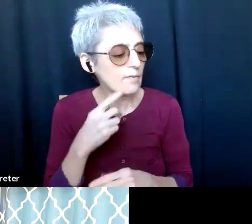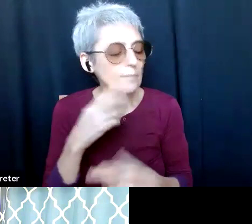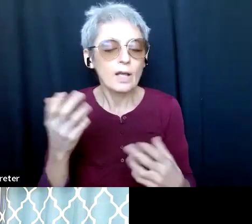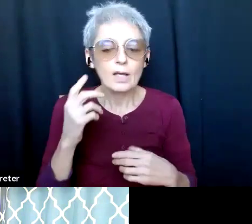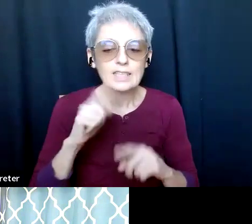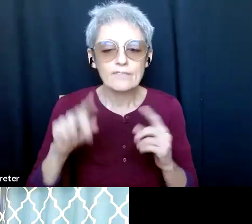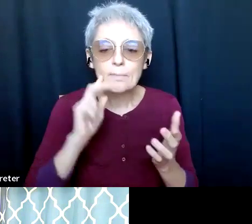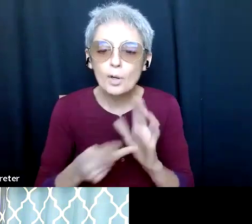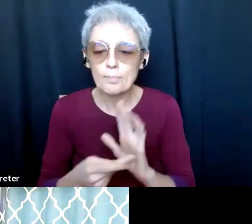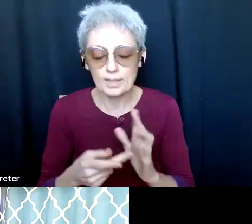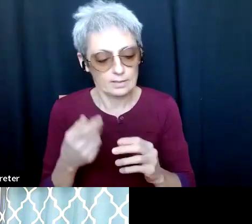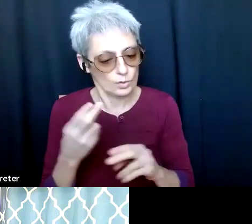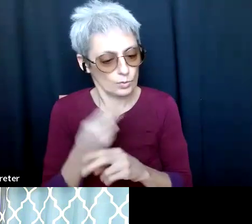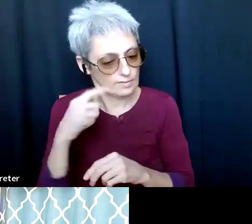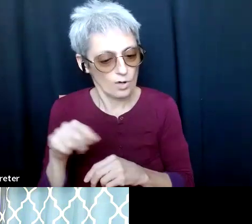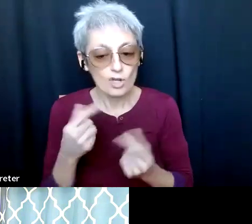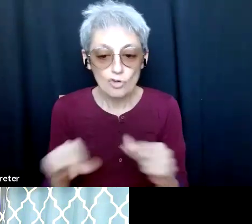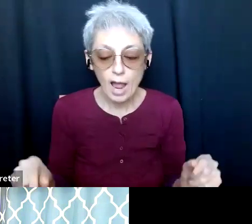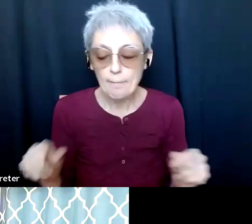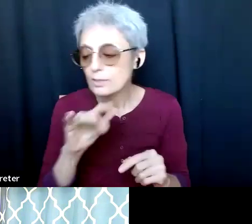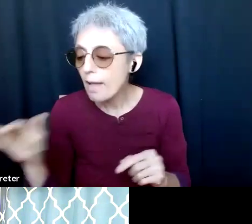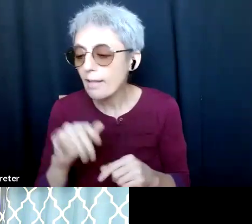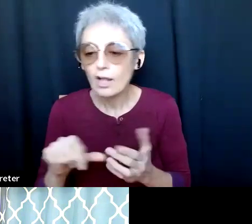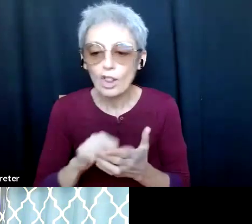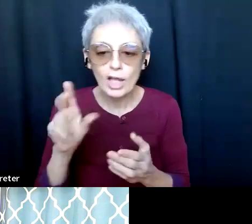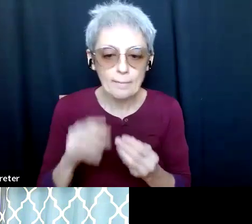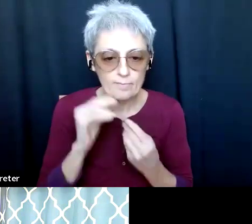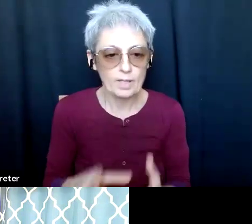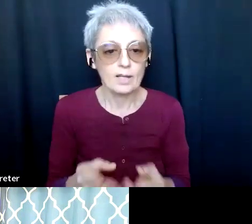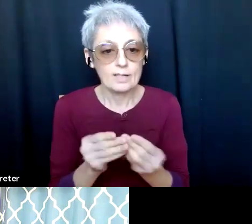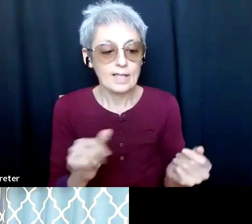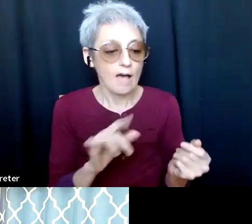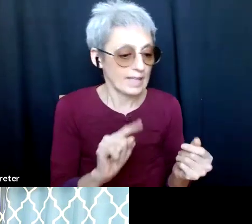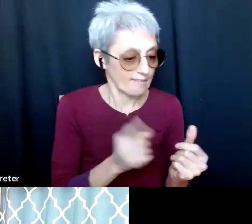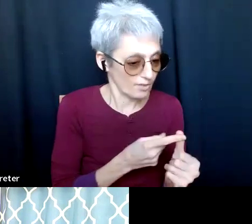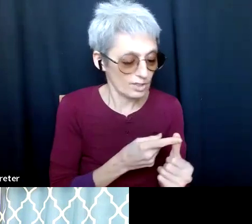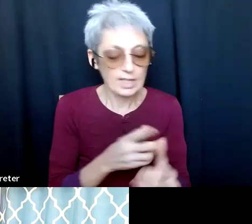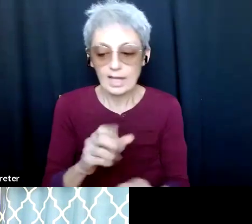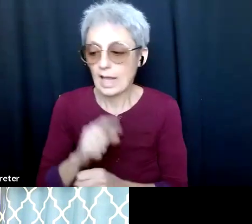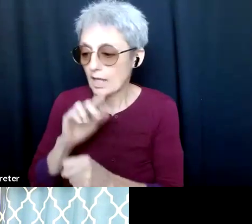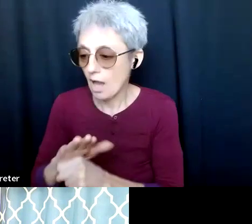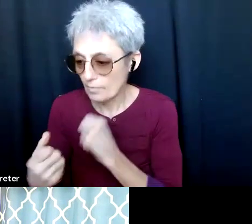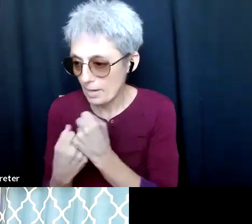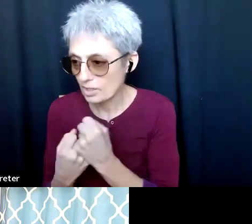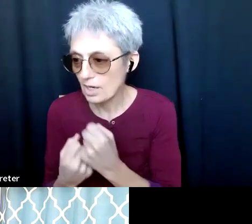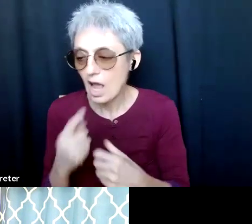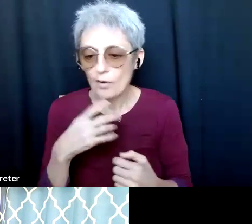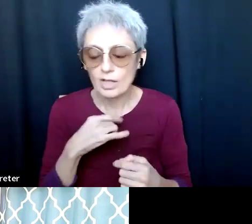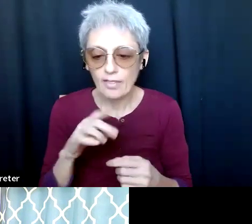is violated or confirmed by the incoming stimulus. So these kinds of effects I think